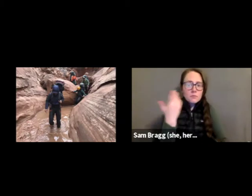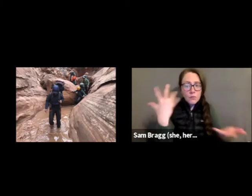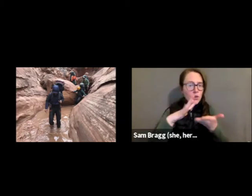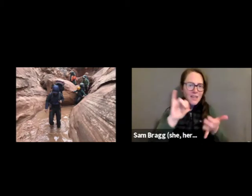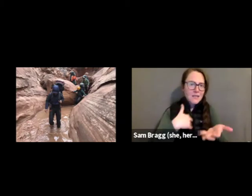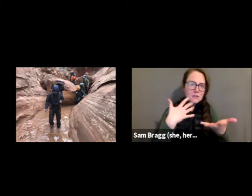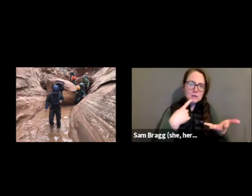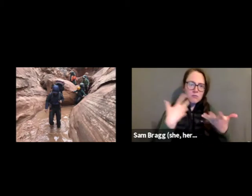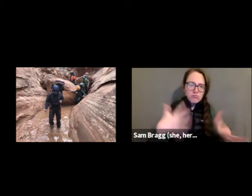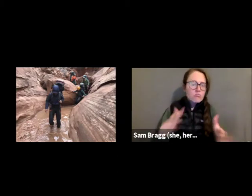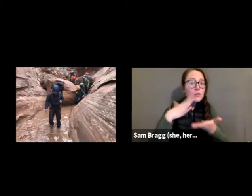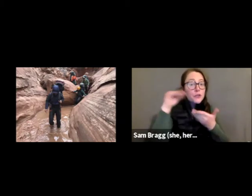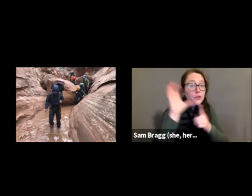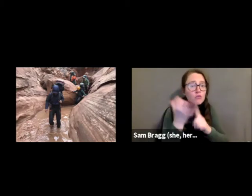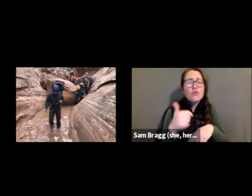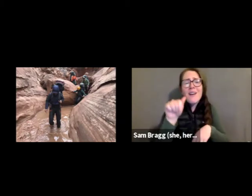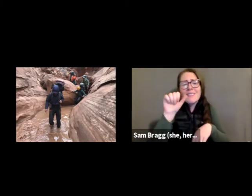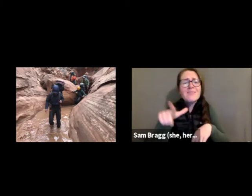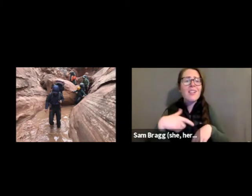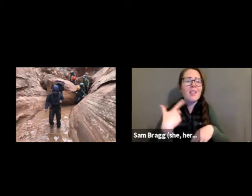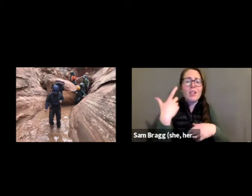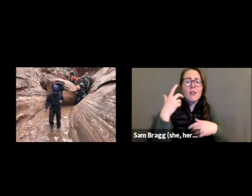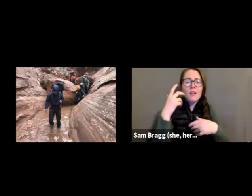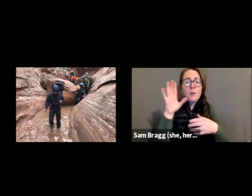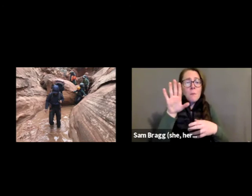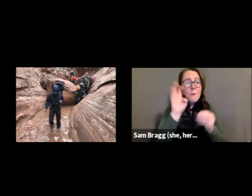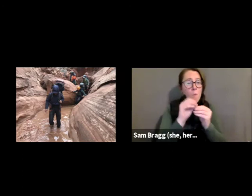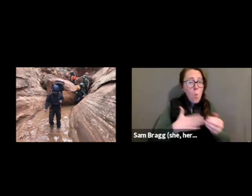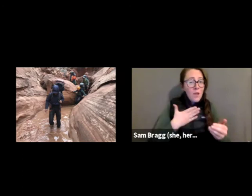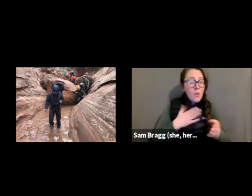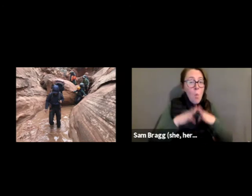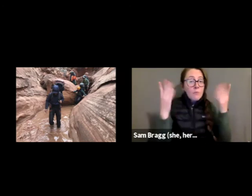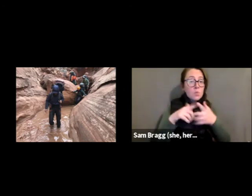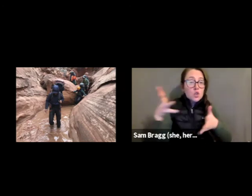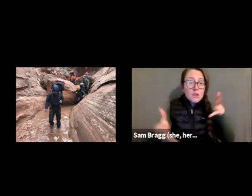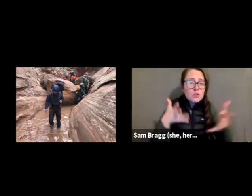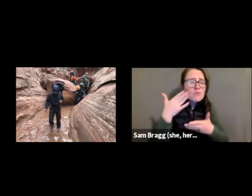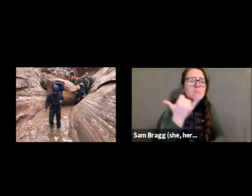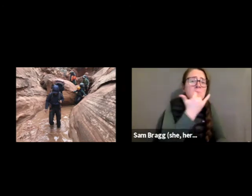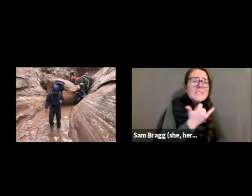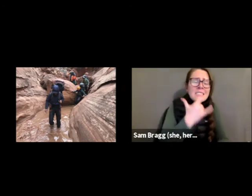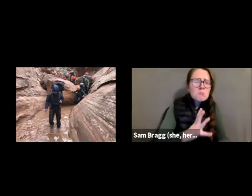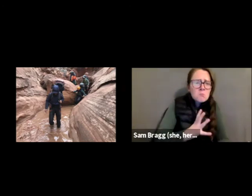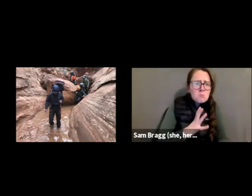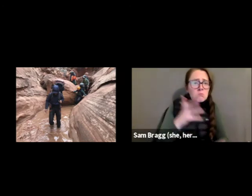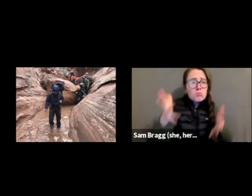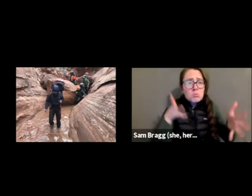there is also um many different like cultural tips as well as just like